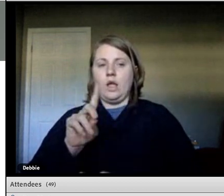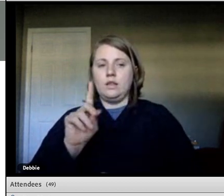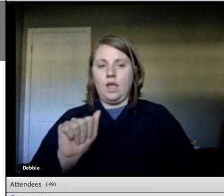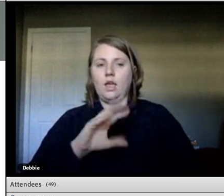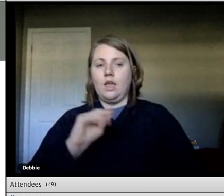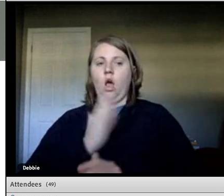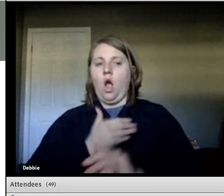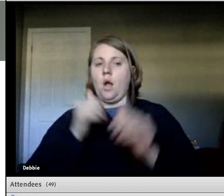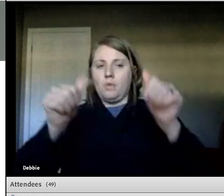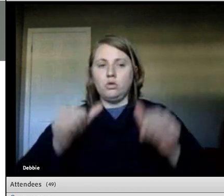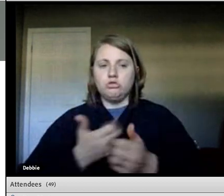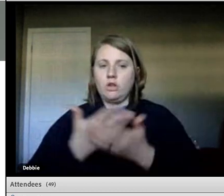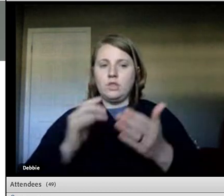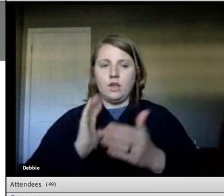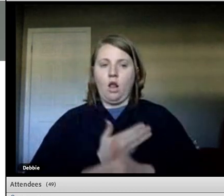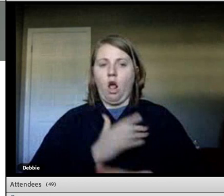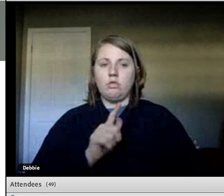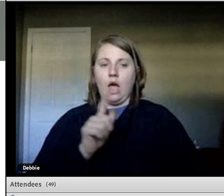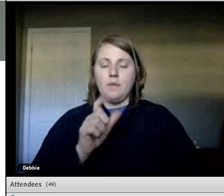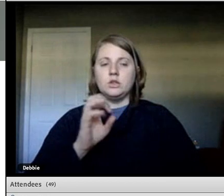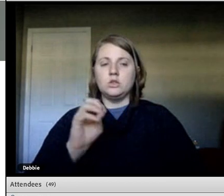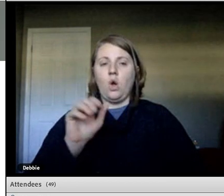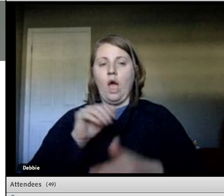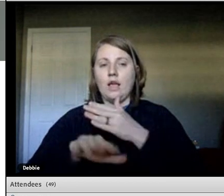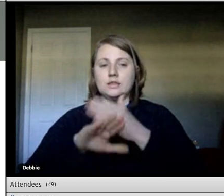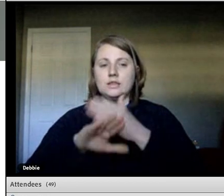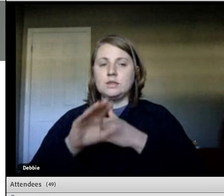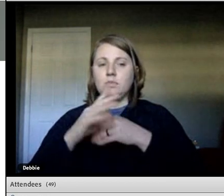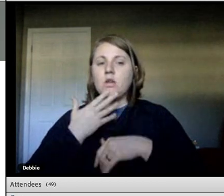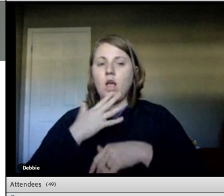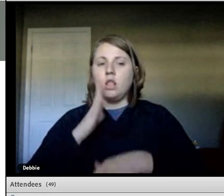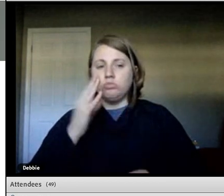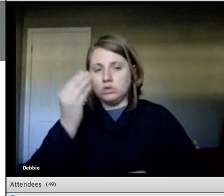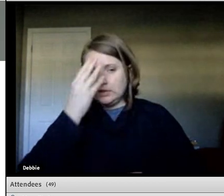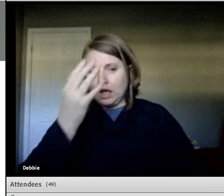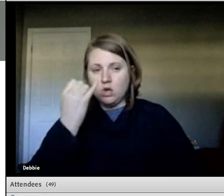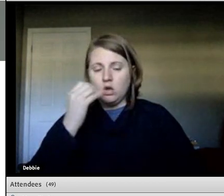so Accessible Colors will tell you if the contrast in your posters, in your website,